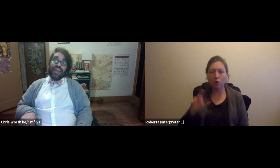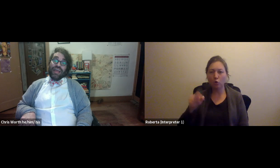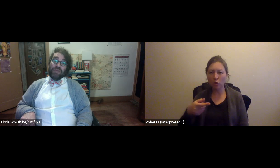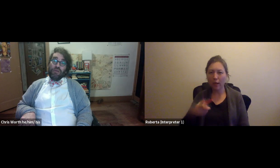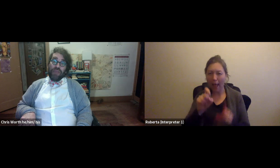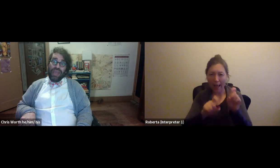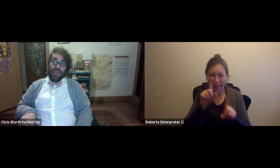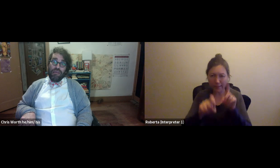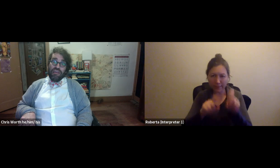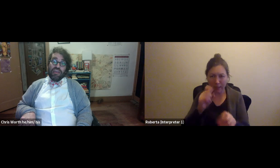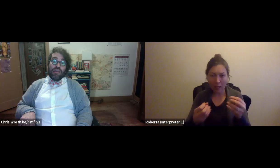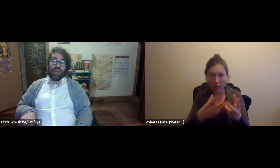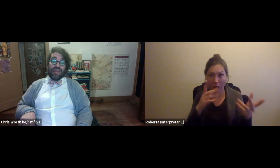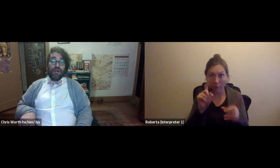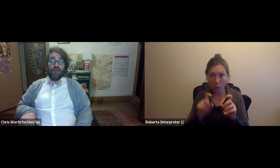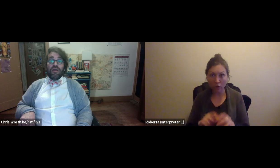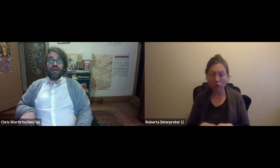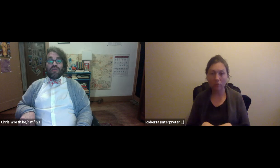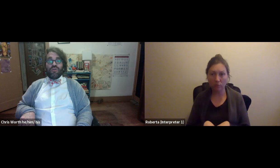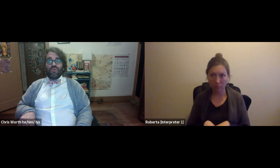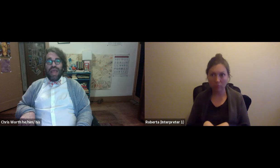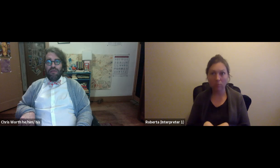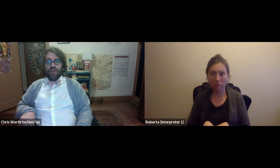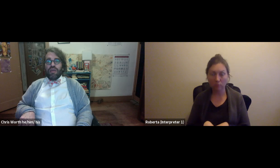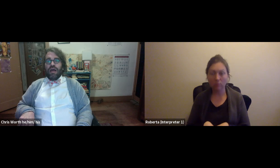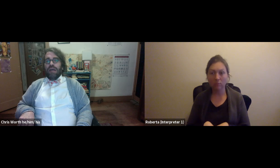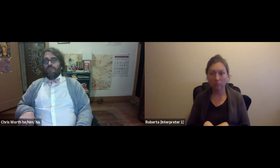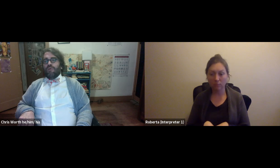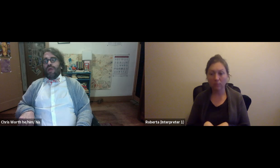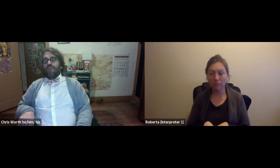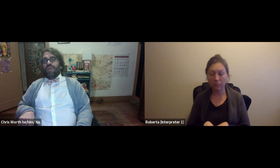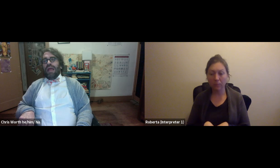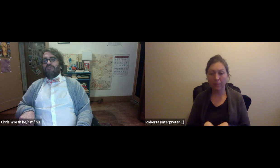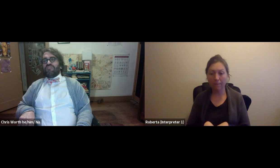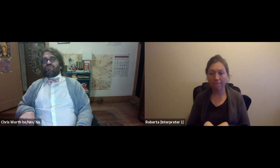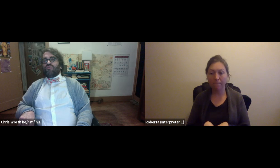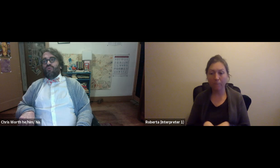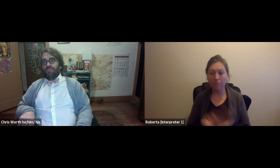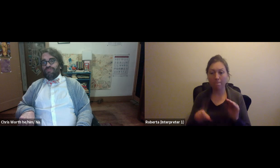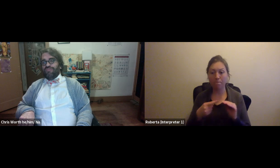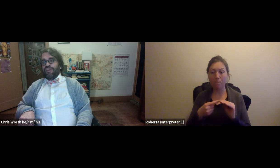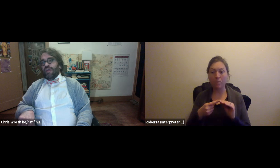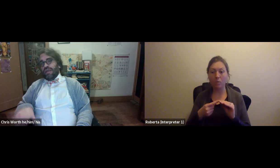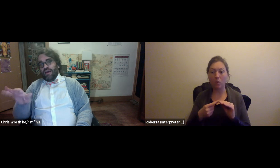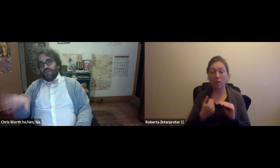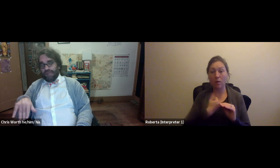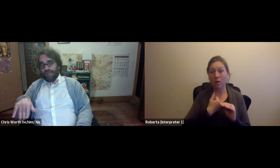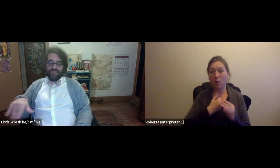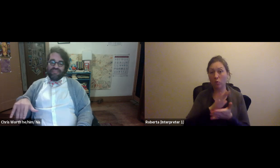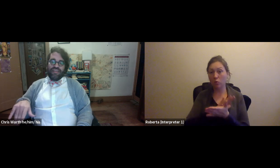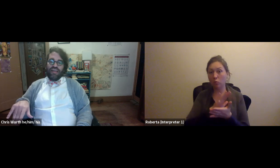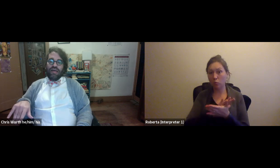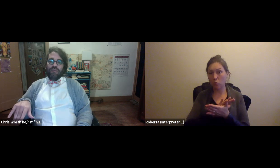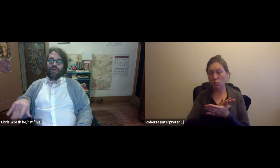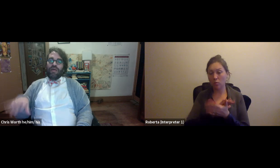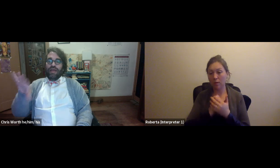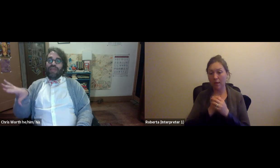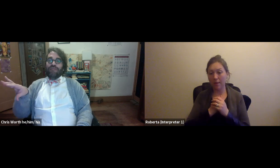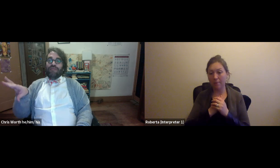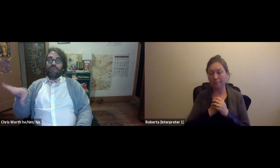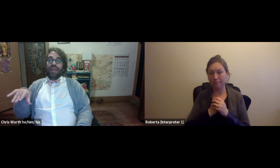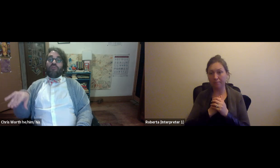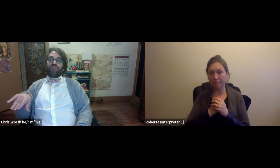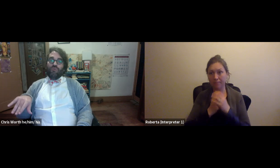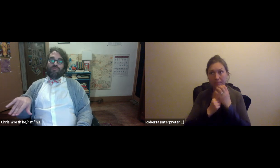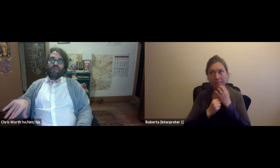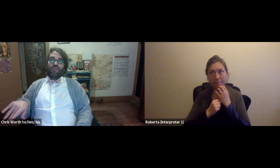and be okay. When I was in school, in undergrad, not that I'd ever been out of school very long,